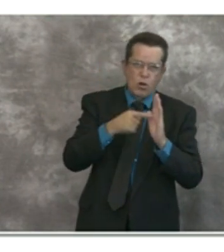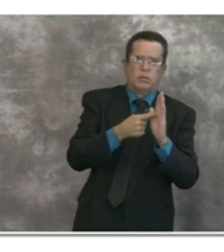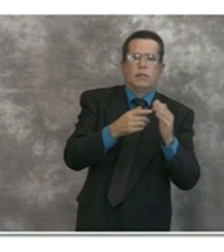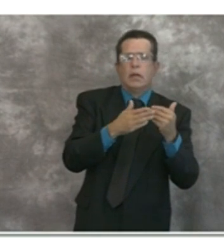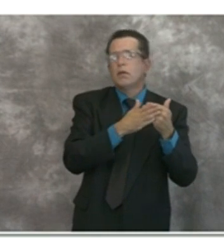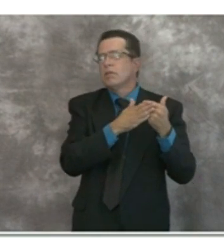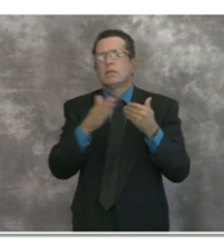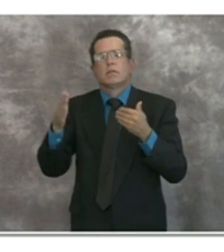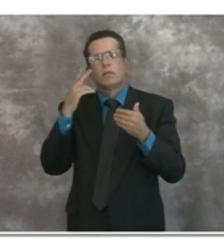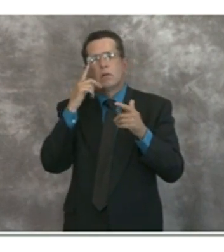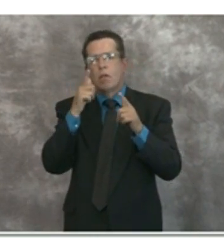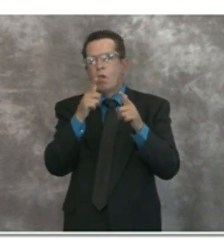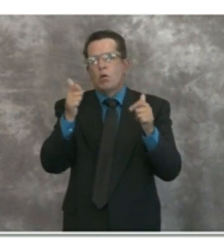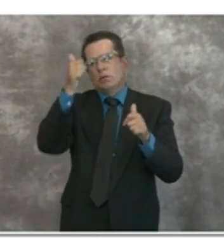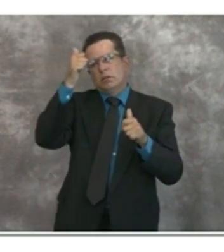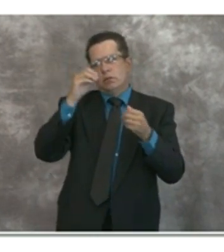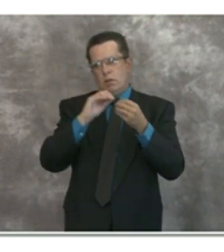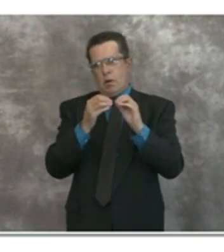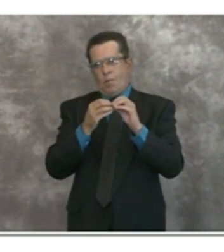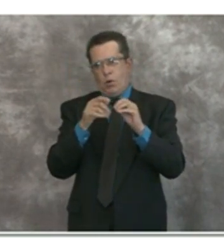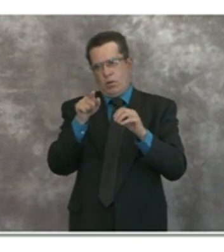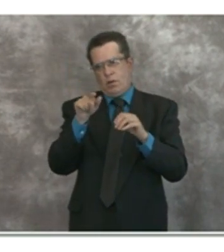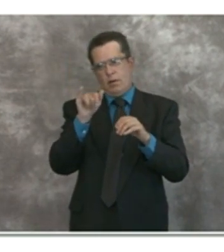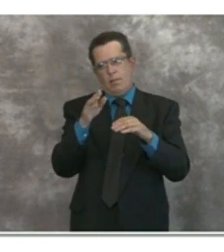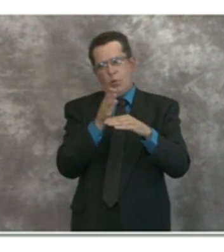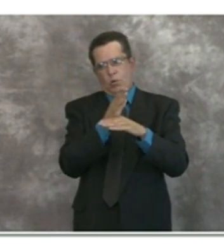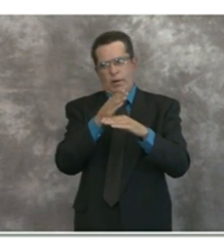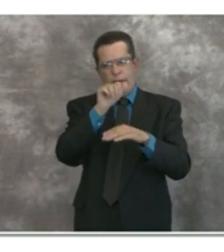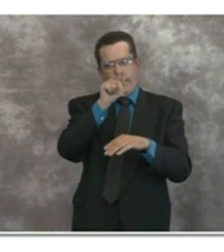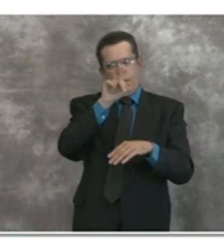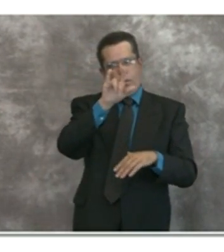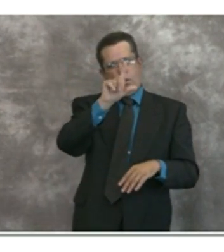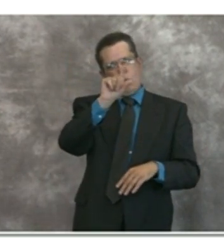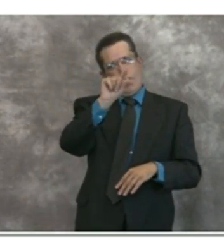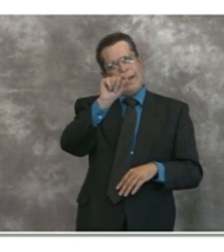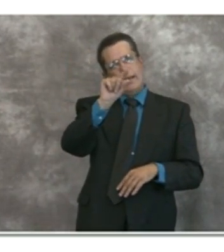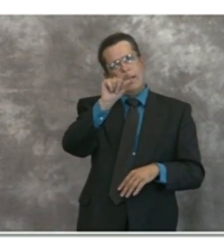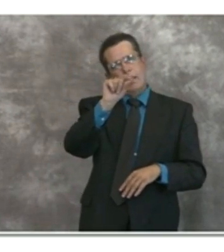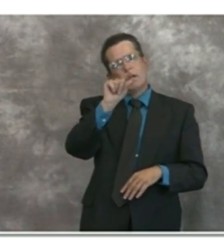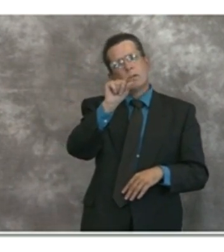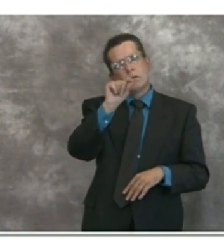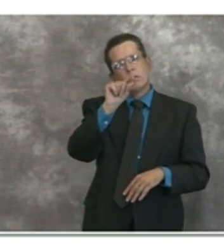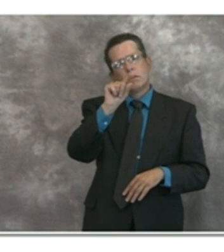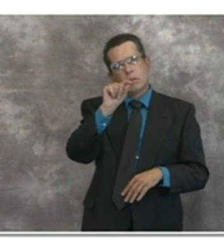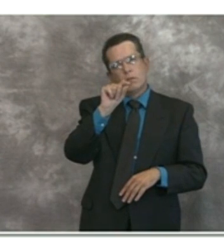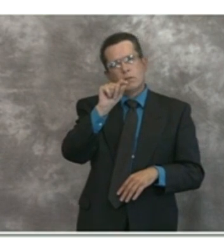CURVE WHICH IS. CASES BY DATE OF ONSET OF ILLNESS AND YOU CAN SEE THAT THE LARGEST